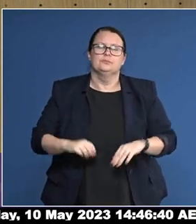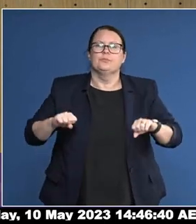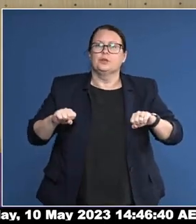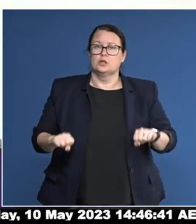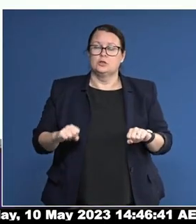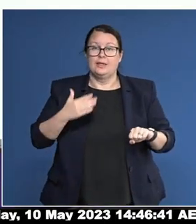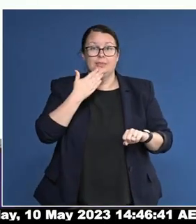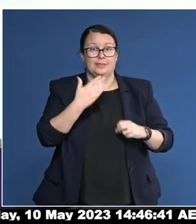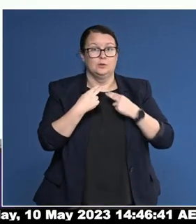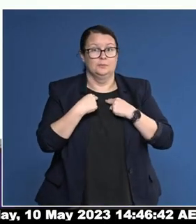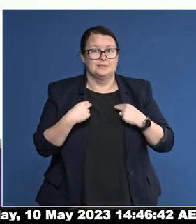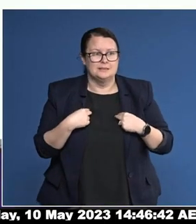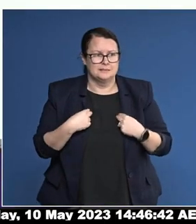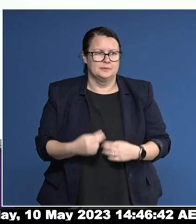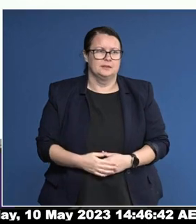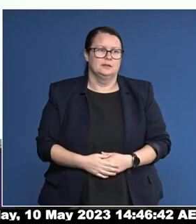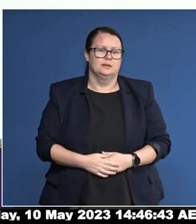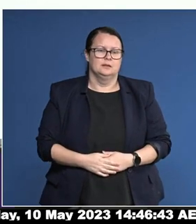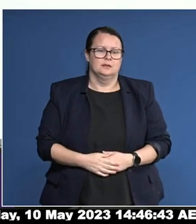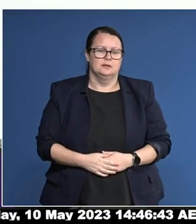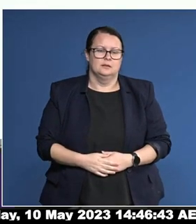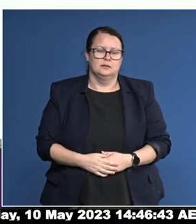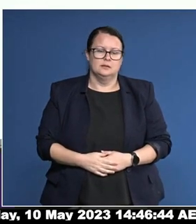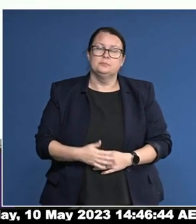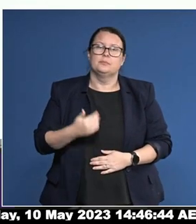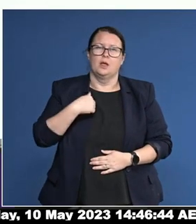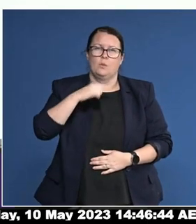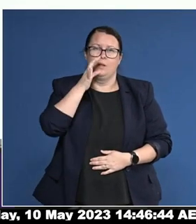Ms Bullen, I'll ask my colleagues now if they have any questions.